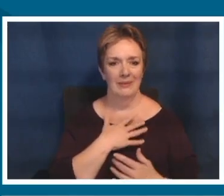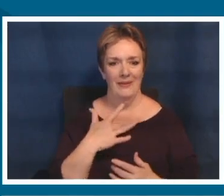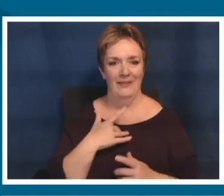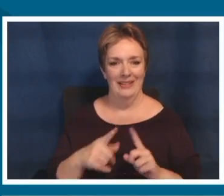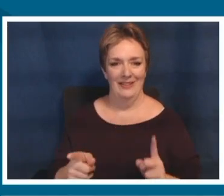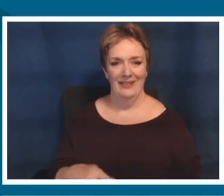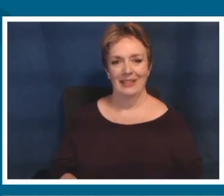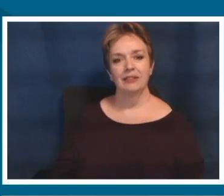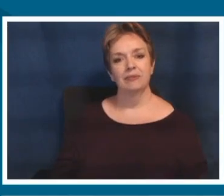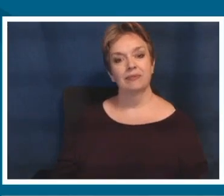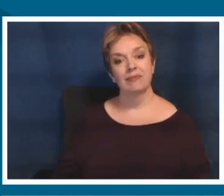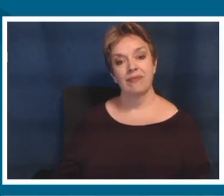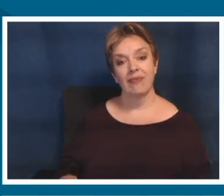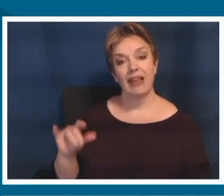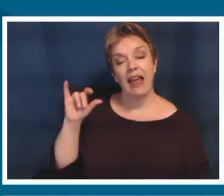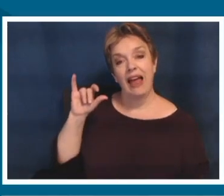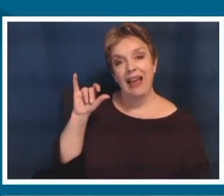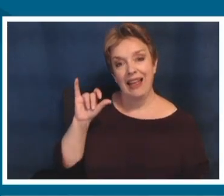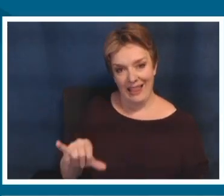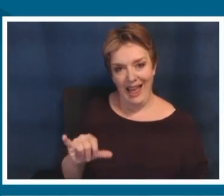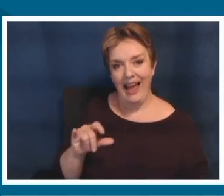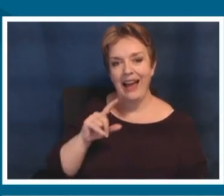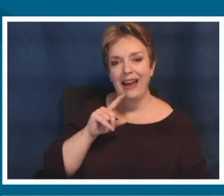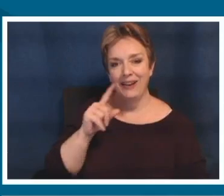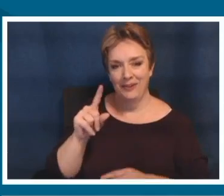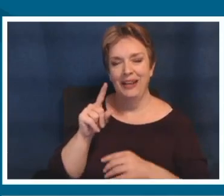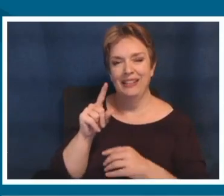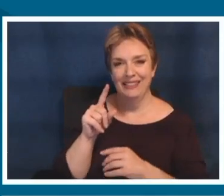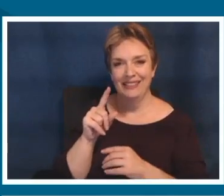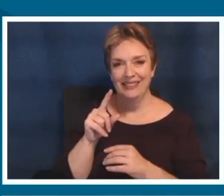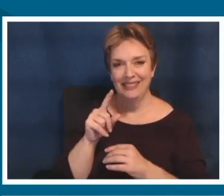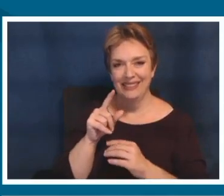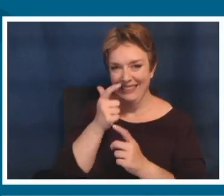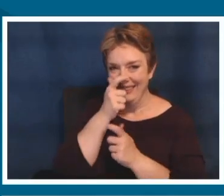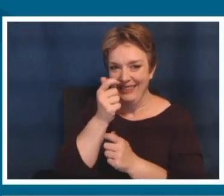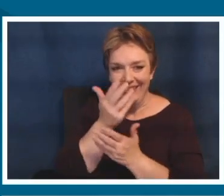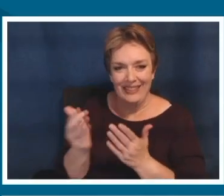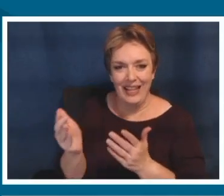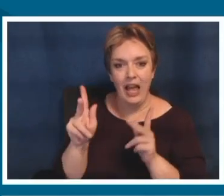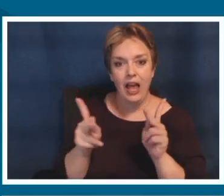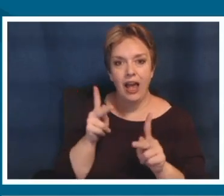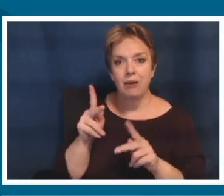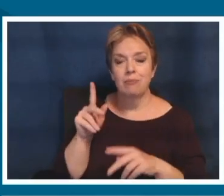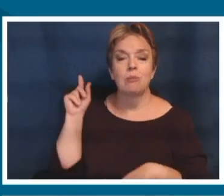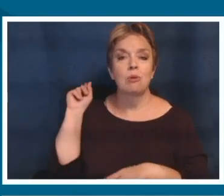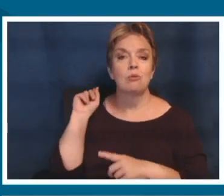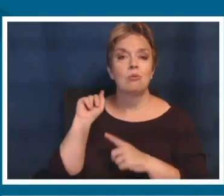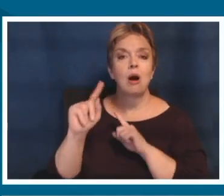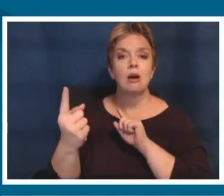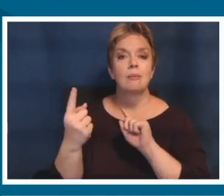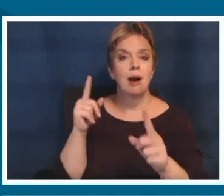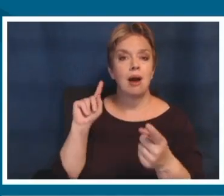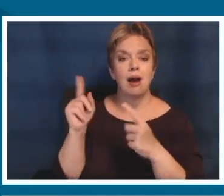a serious thing and that when people keep walking by it and then